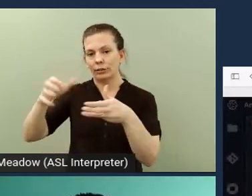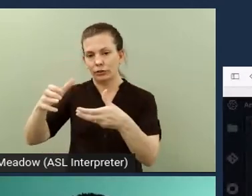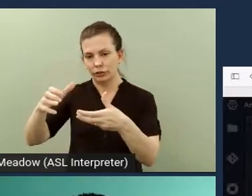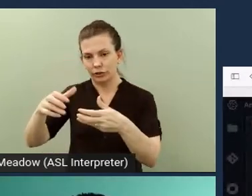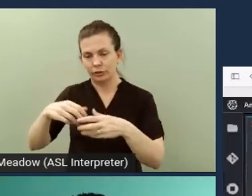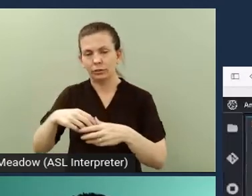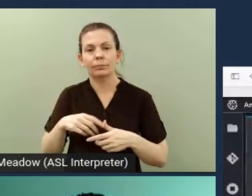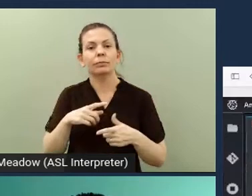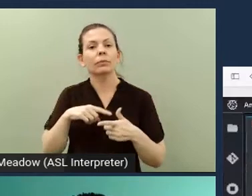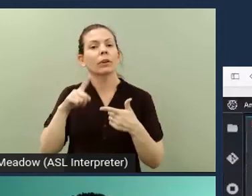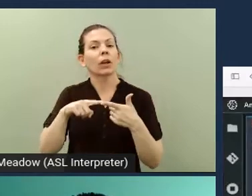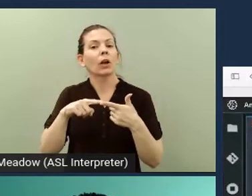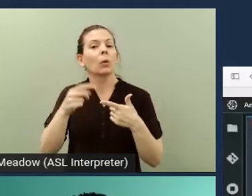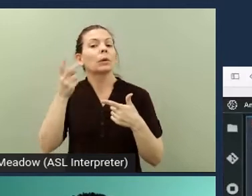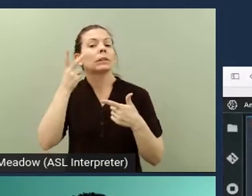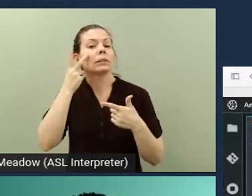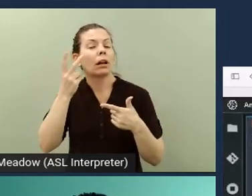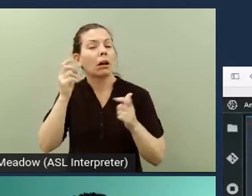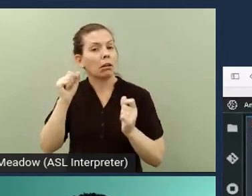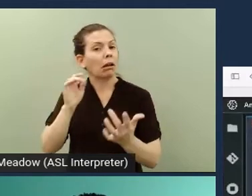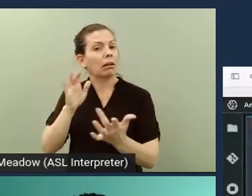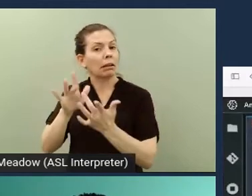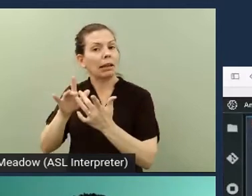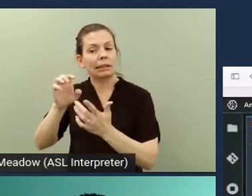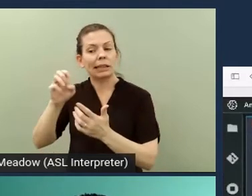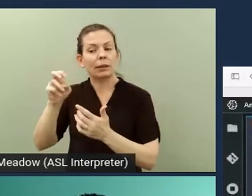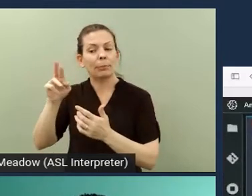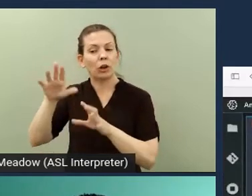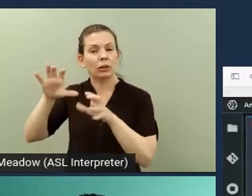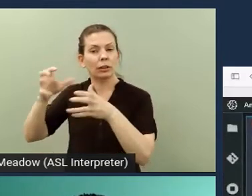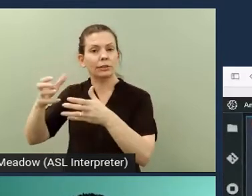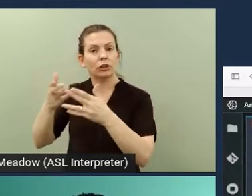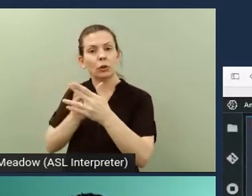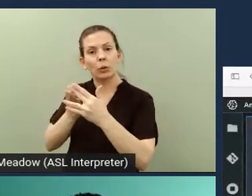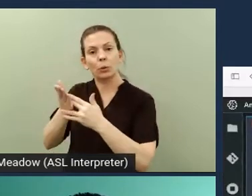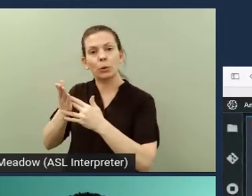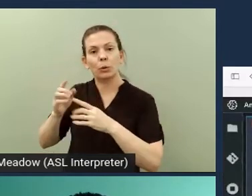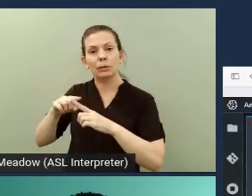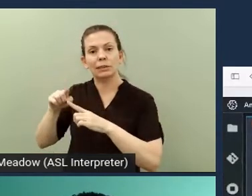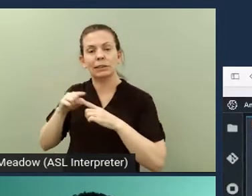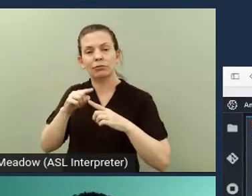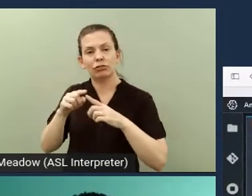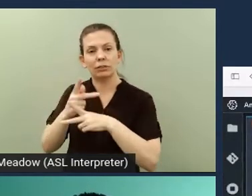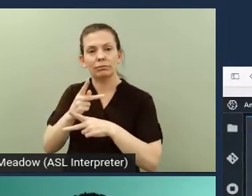We saw that we can connect to EMR clusters through different authentication mechanisms,